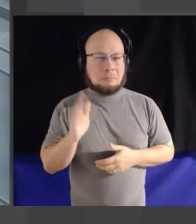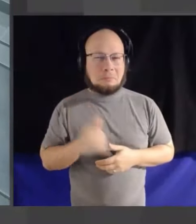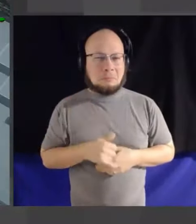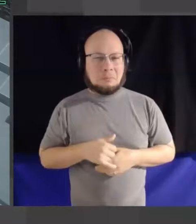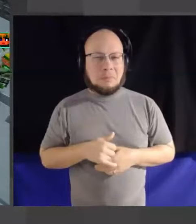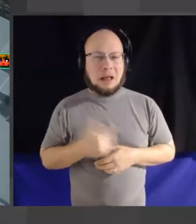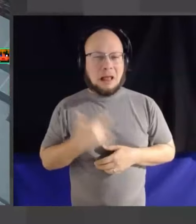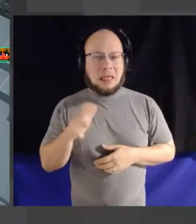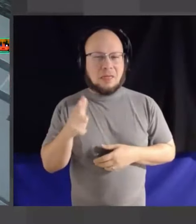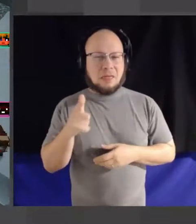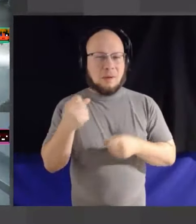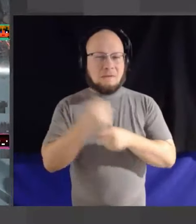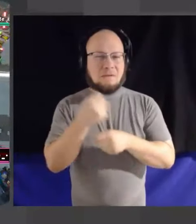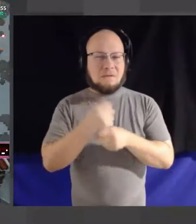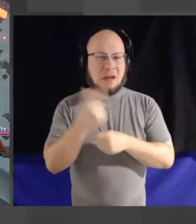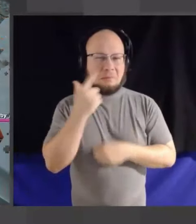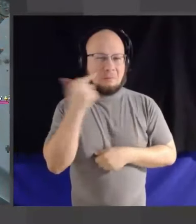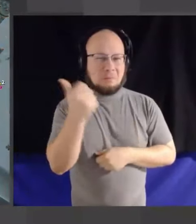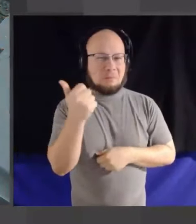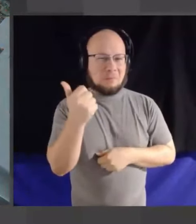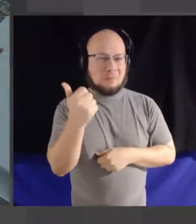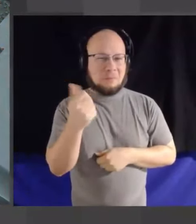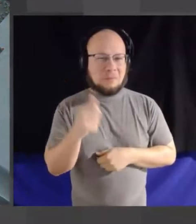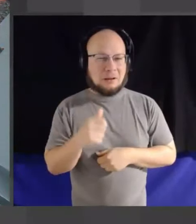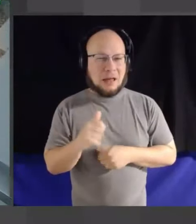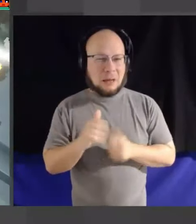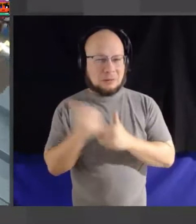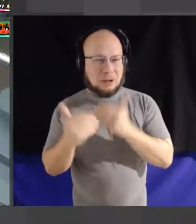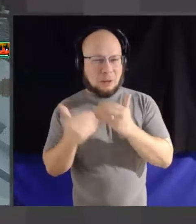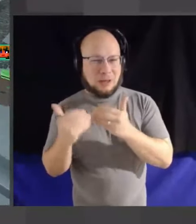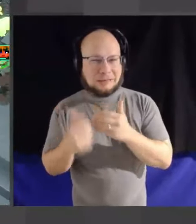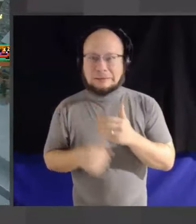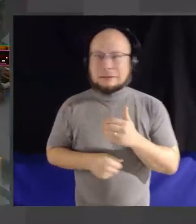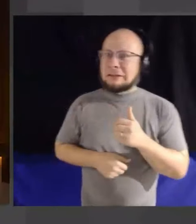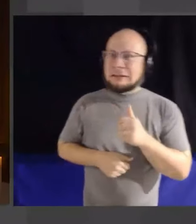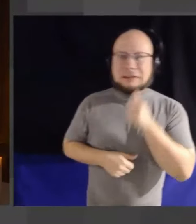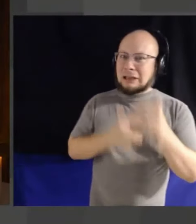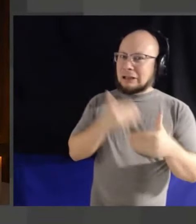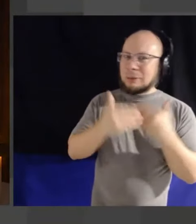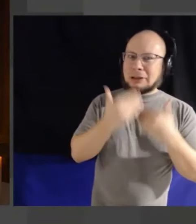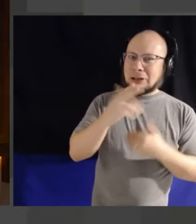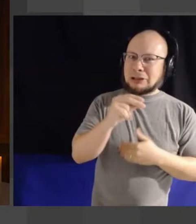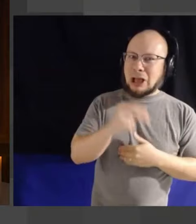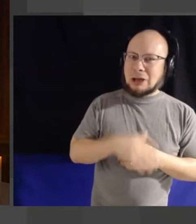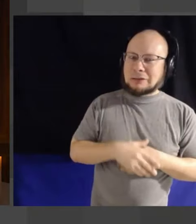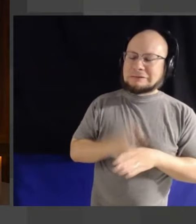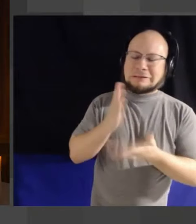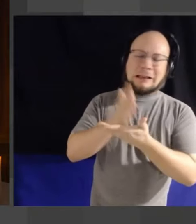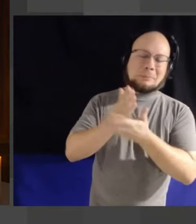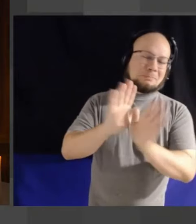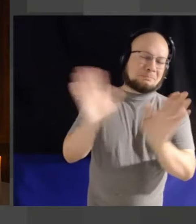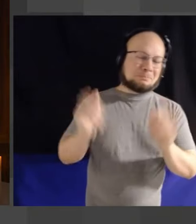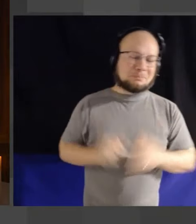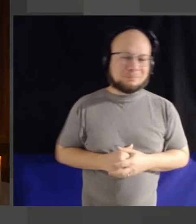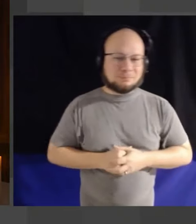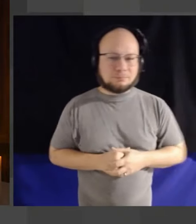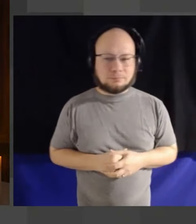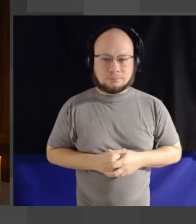YES. BUT I THINK WE CAN LET OUR